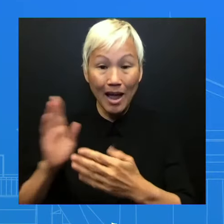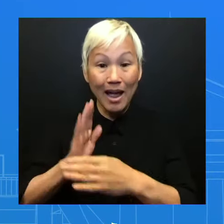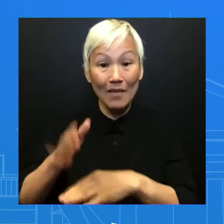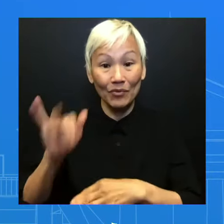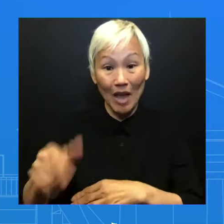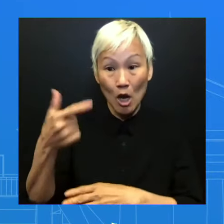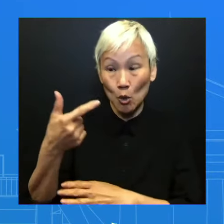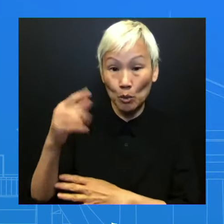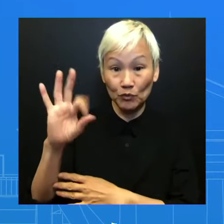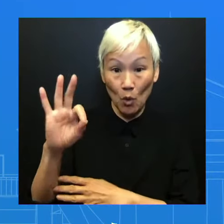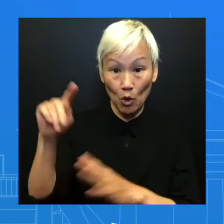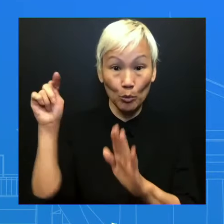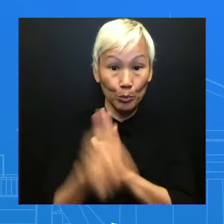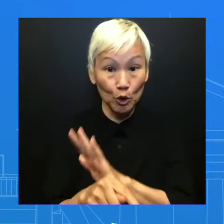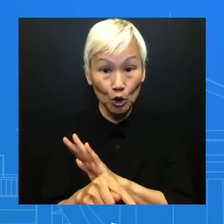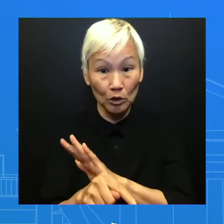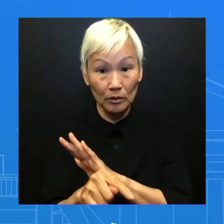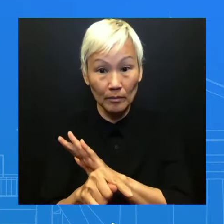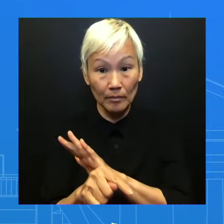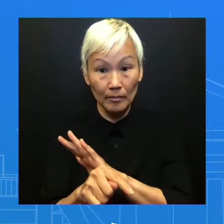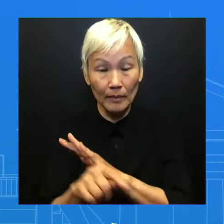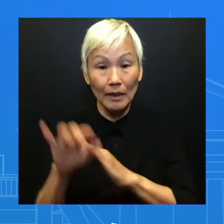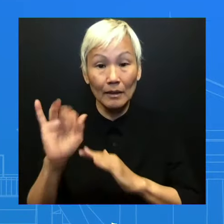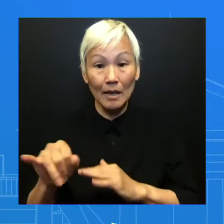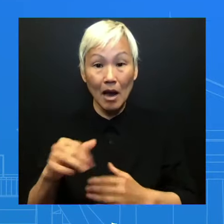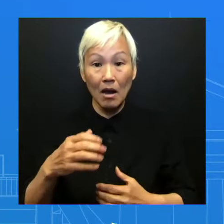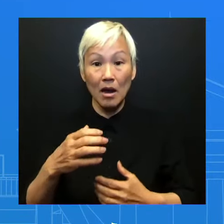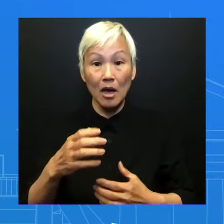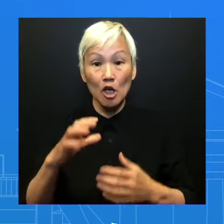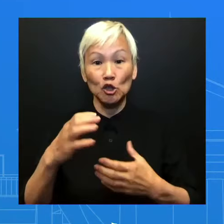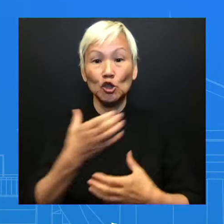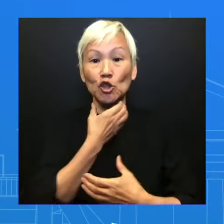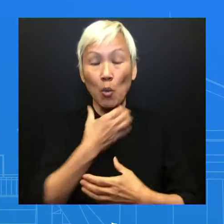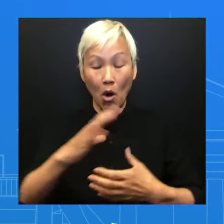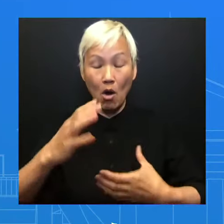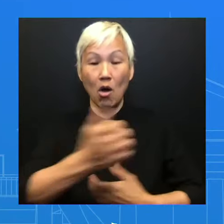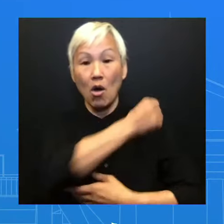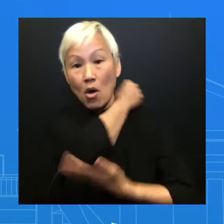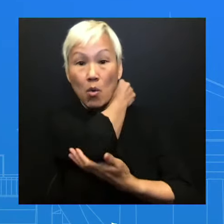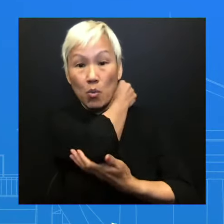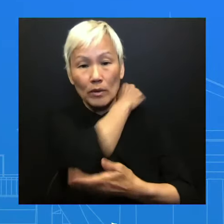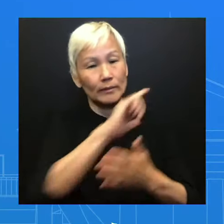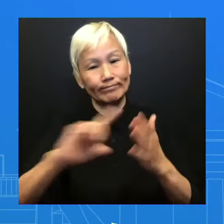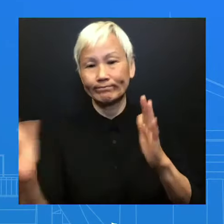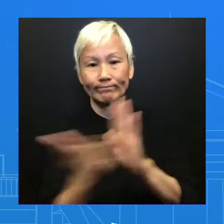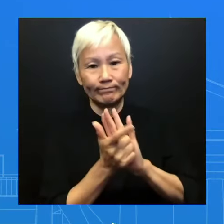such as banning chokeholds, setting important restrictions on use of force and deadly force,